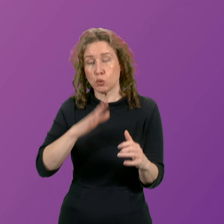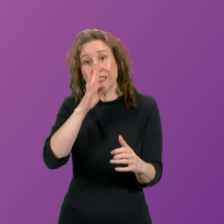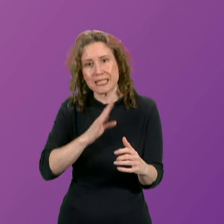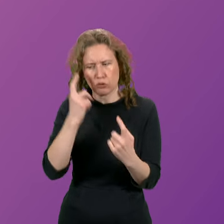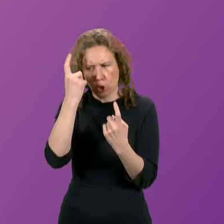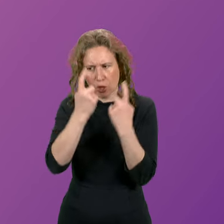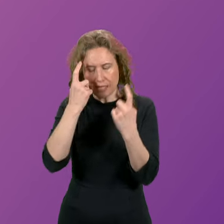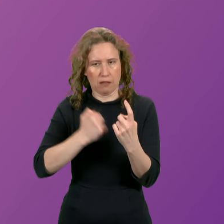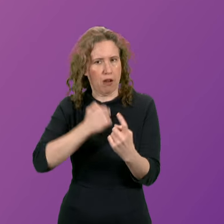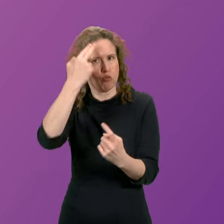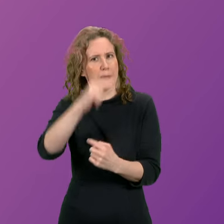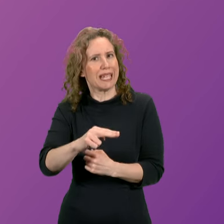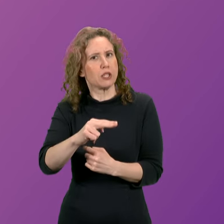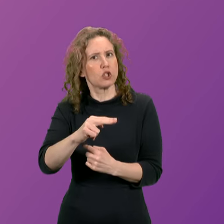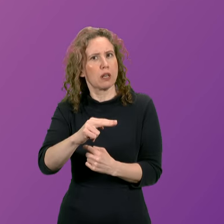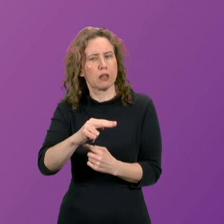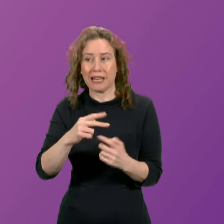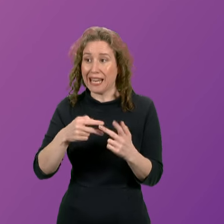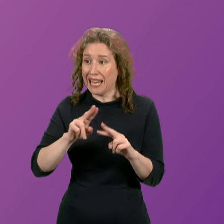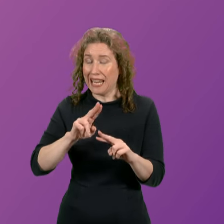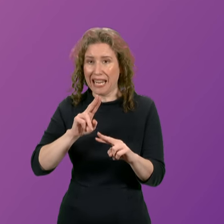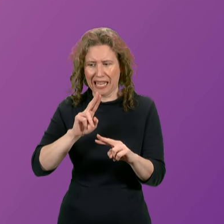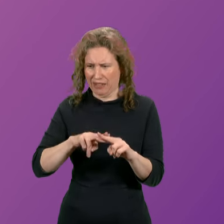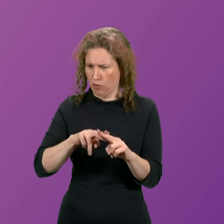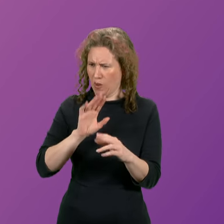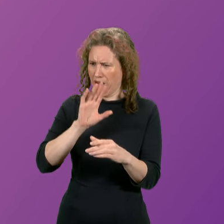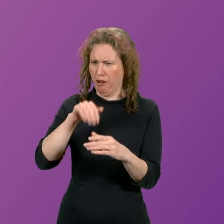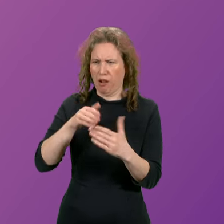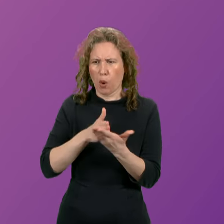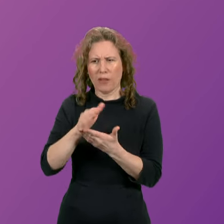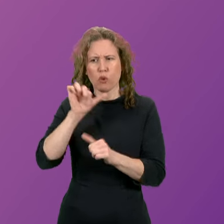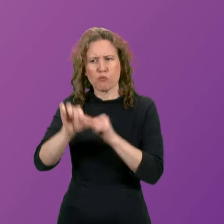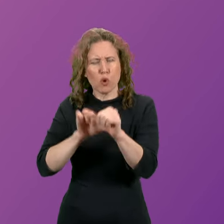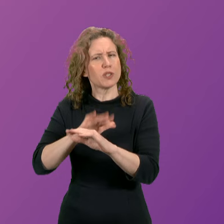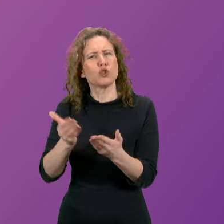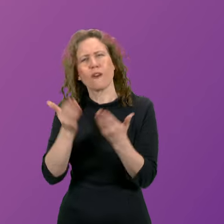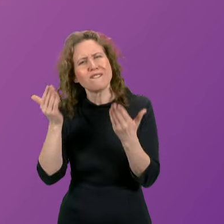reputational issues that will arise from presiding over an unfair process.